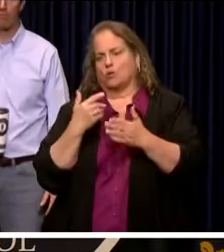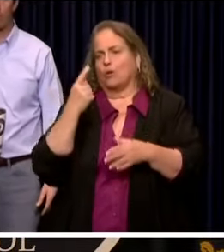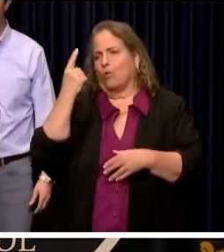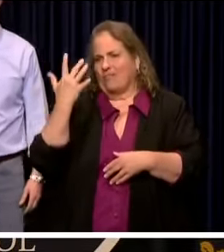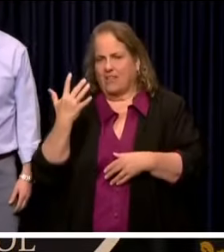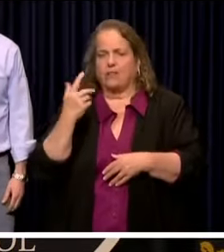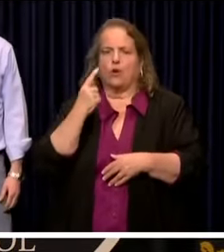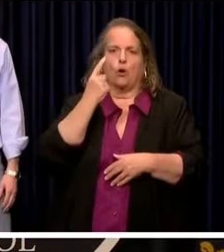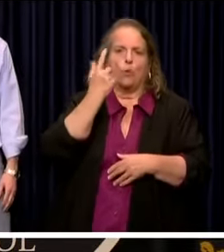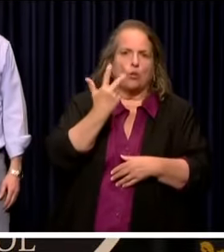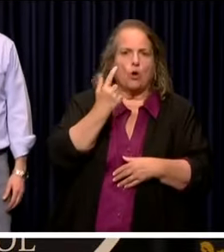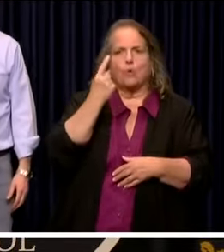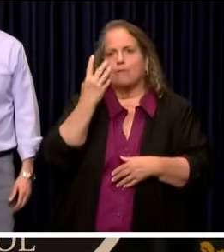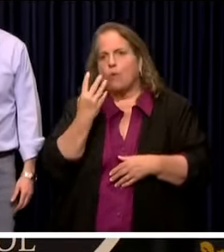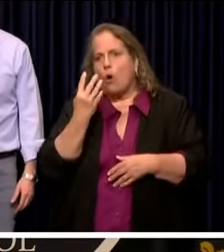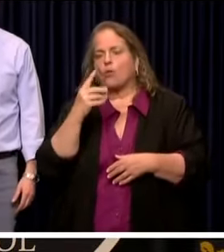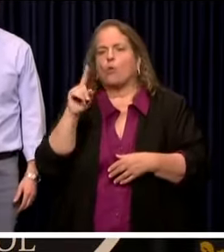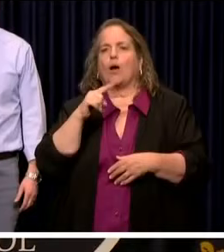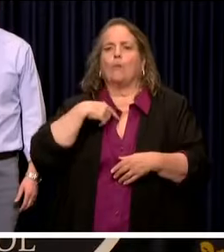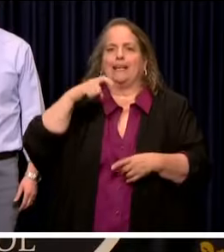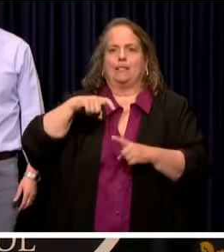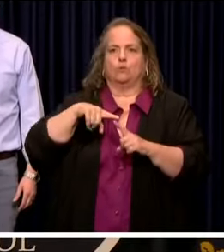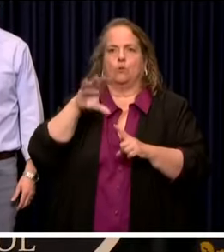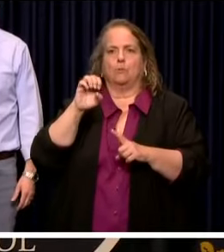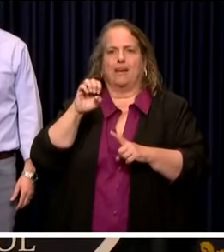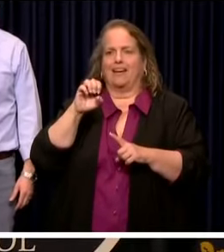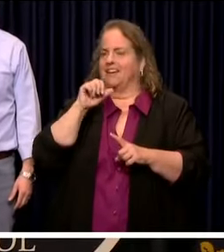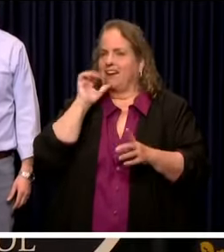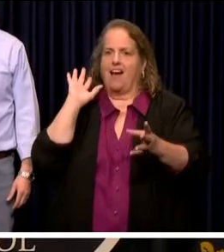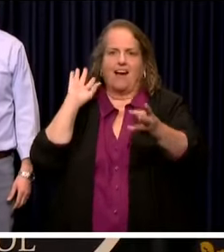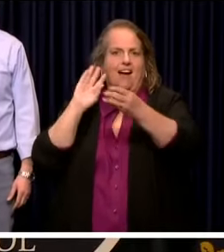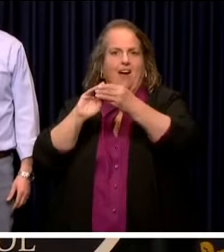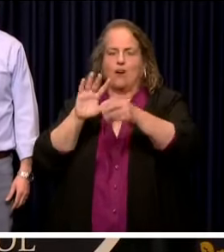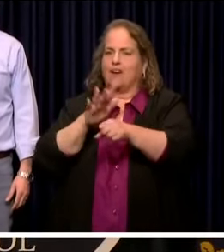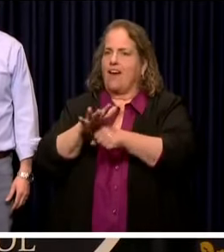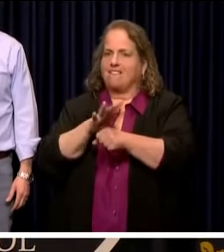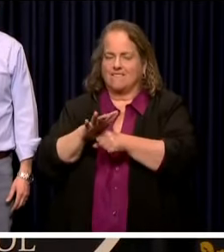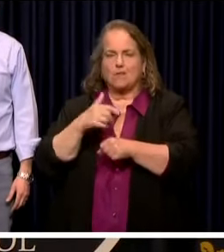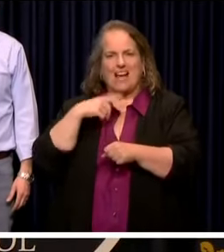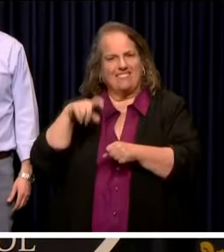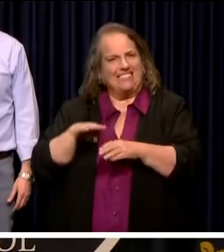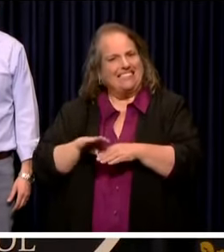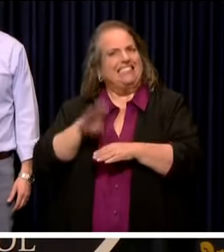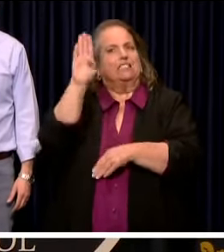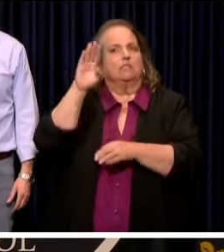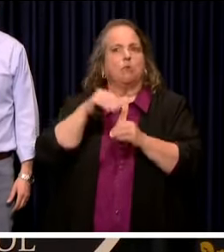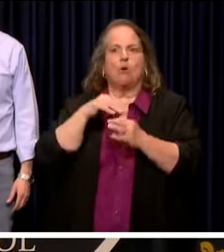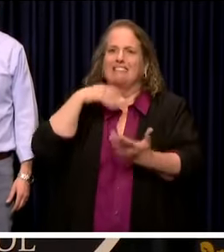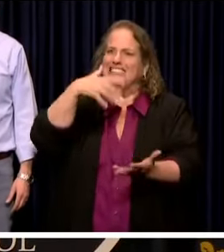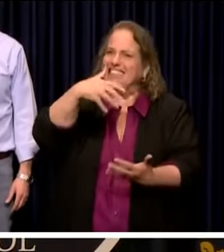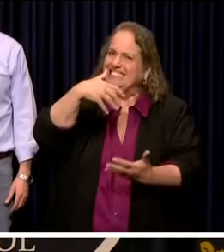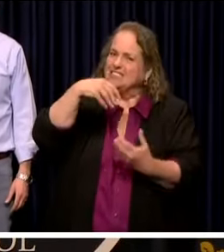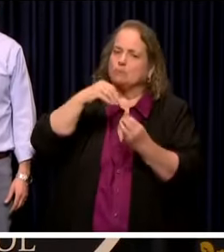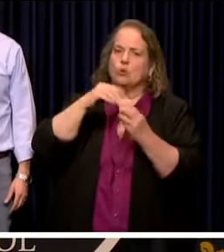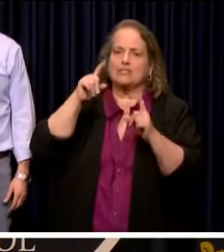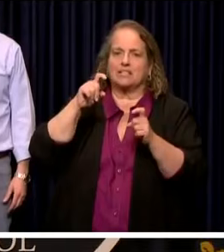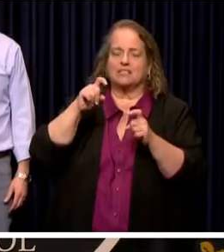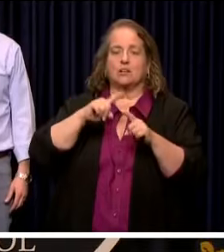WE WOULD PREFER THAT YOU THINK IF YOU HAVE BEEN EXPOSED OR HAVE GREAT CONCERNS OR ARE